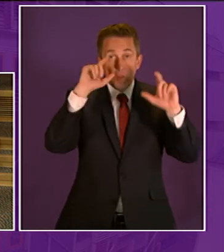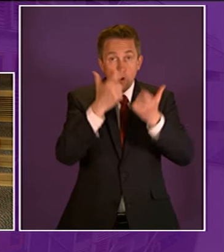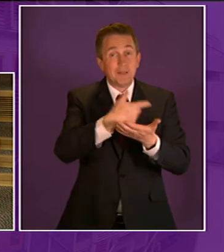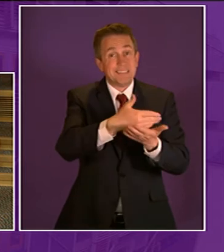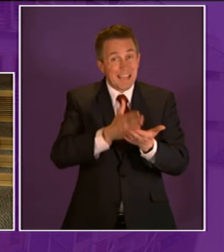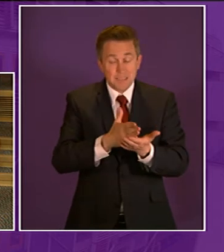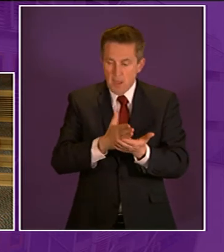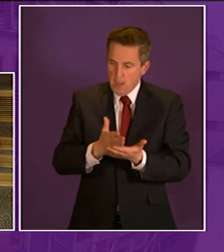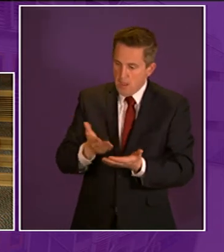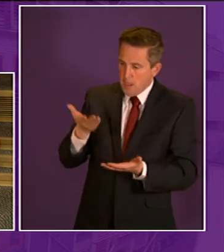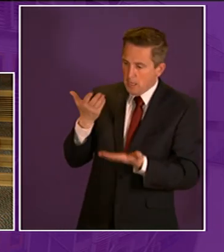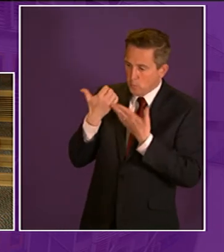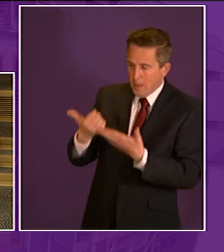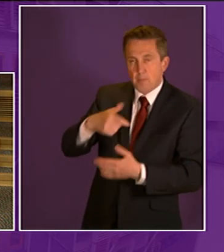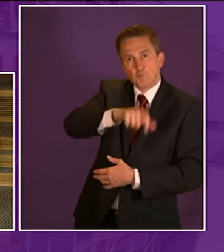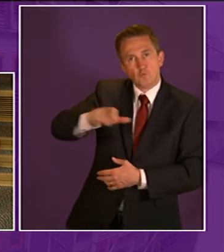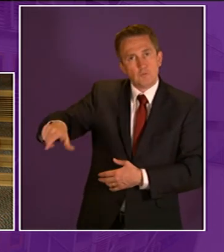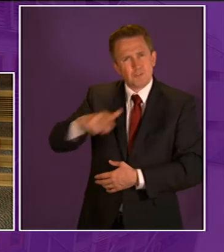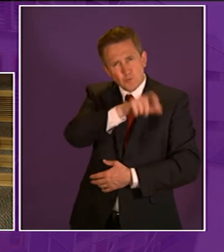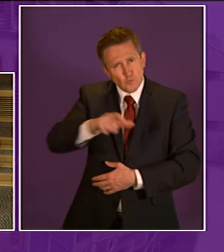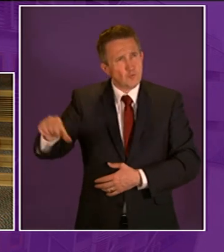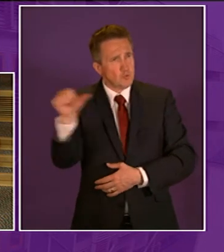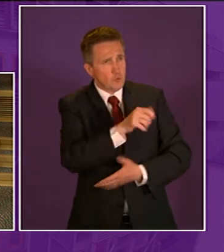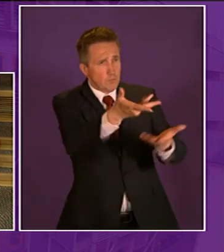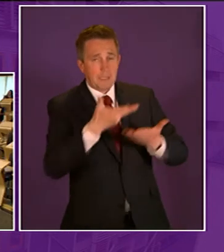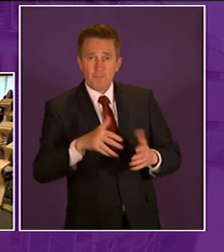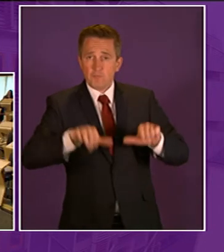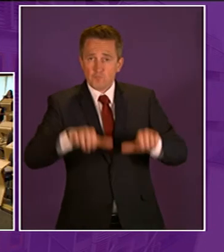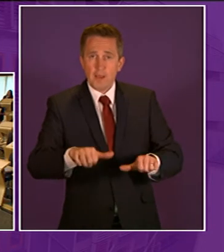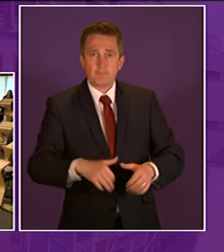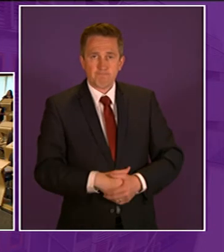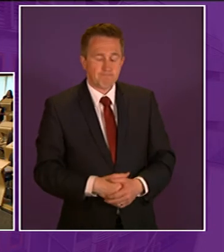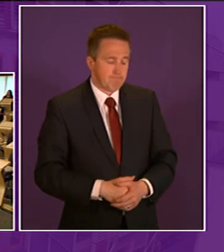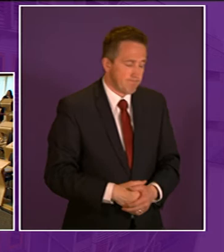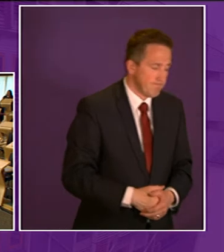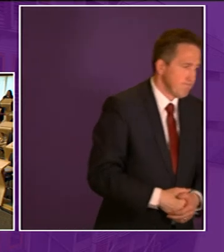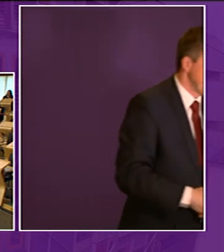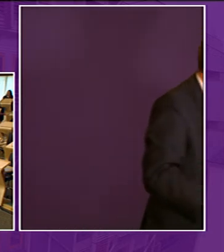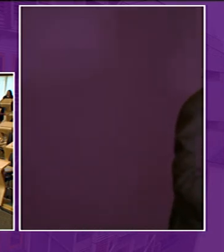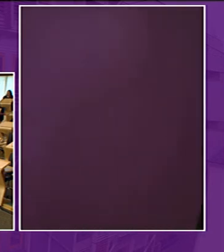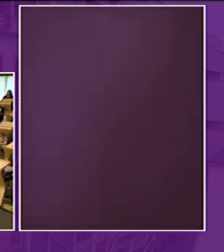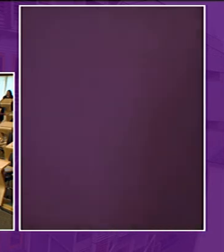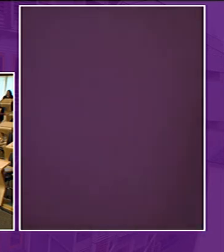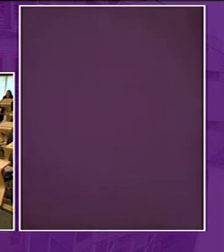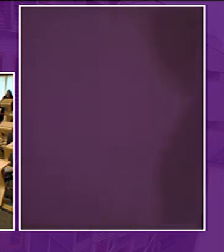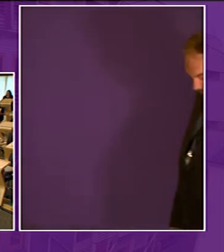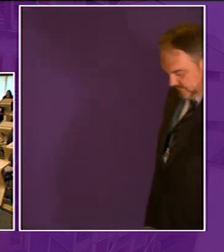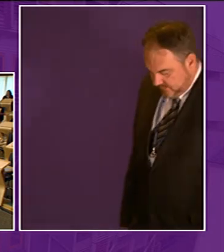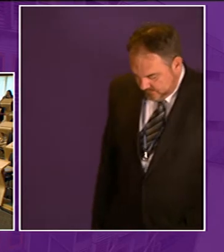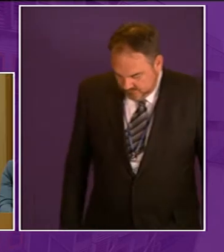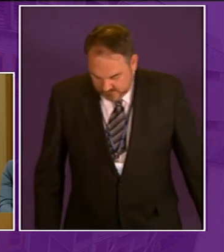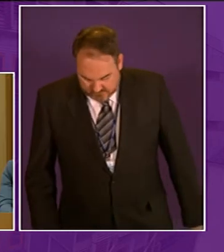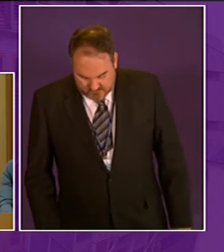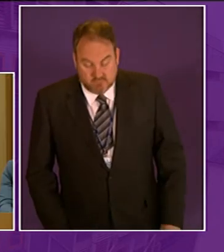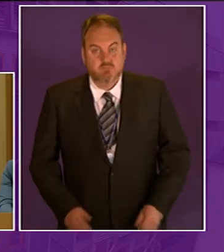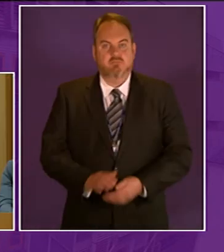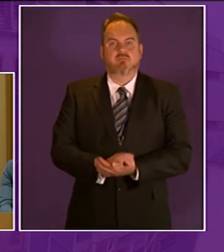The students in our colleges deserve nothing less.